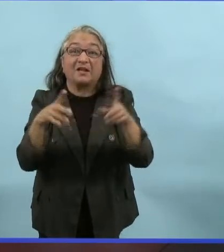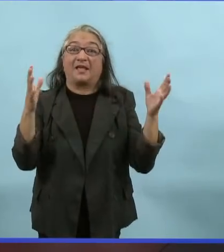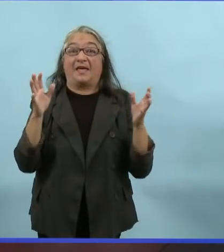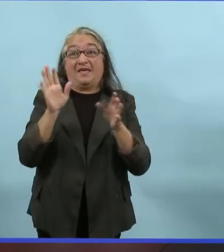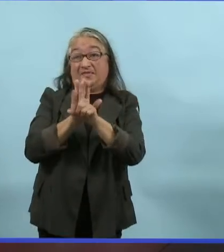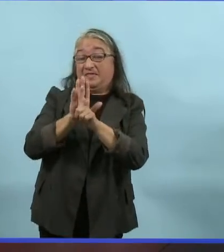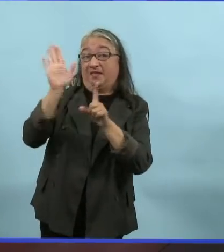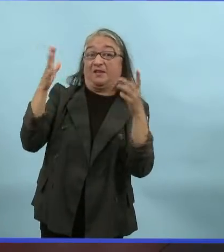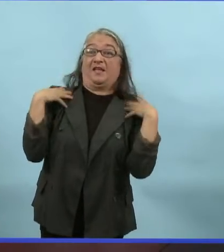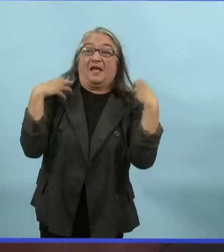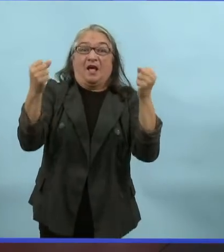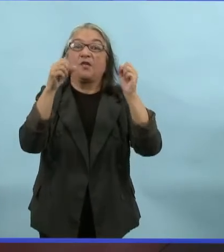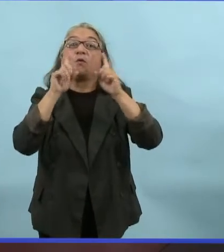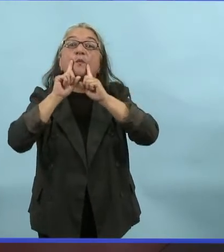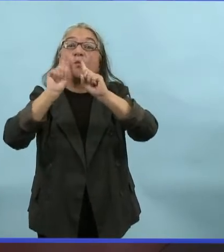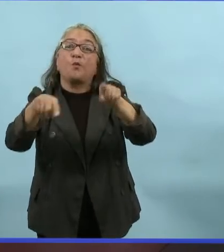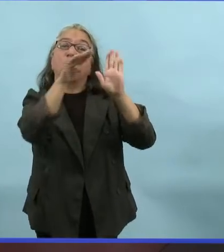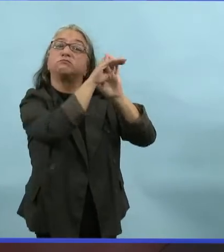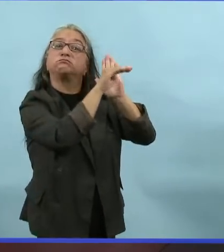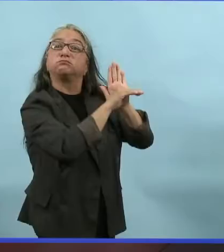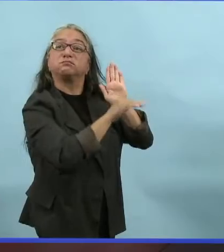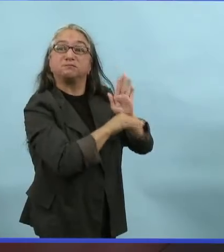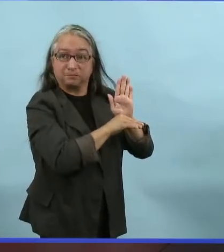so that we can loosen orders over time and again